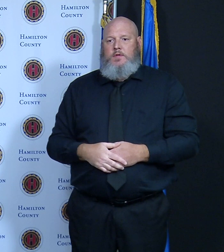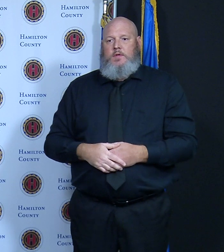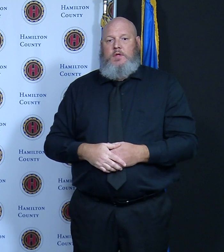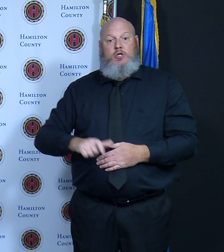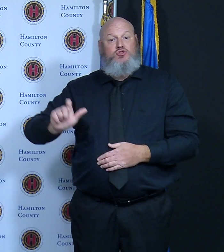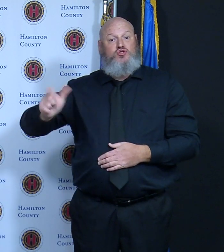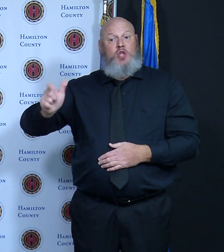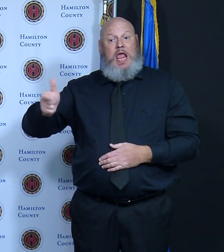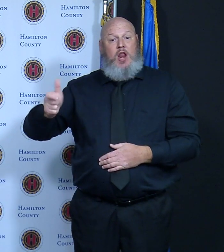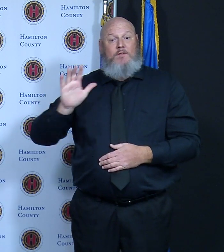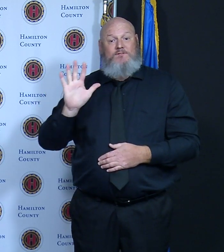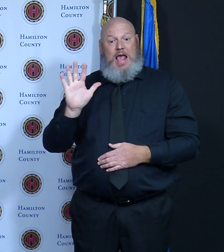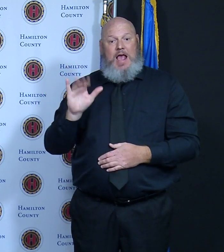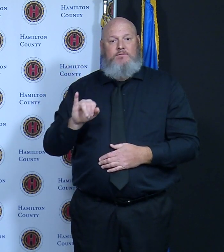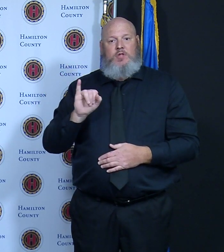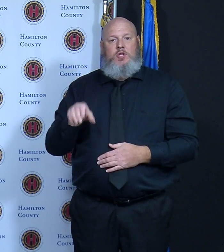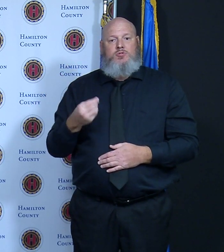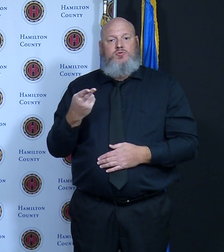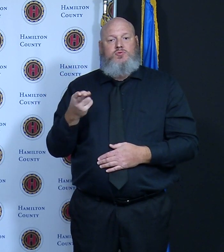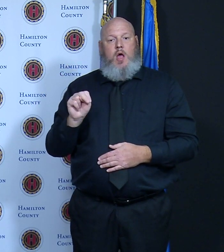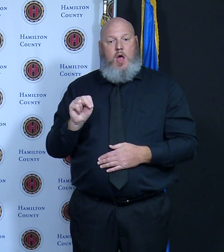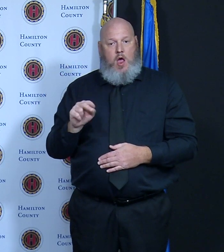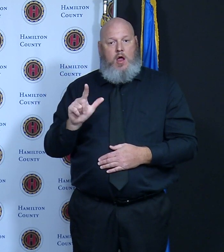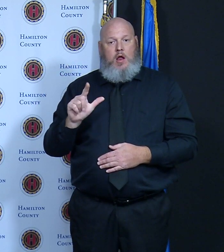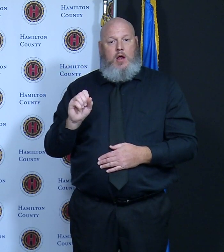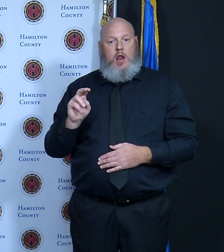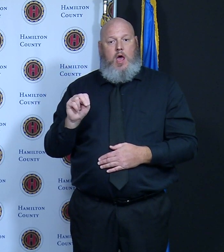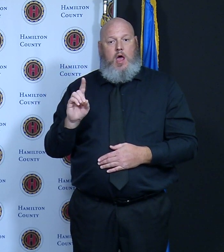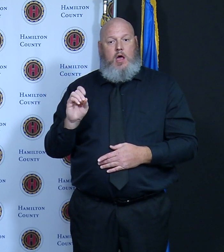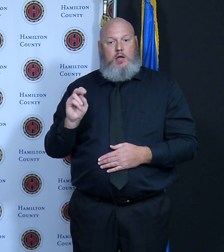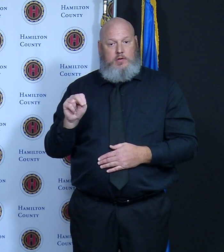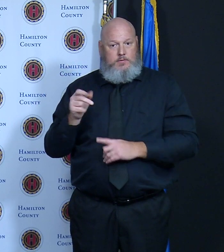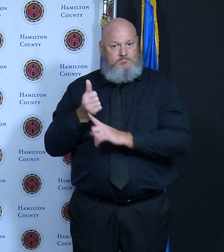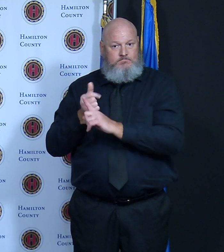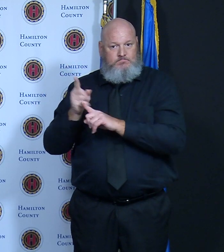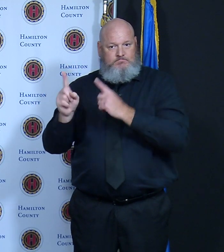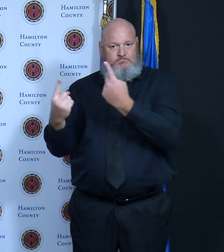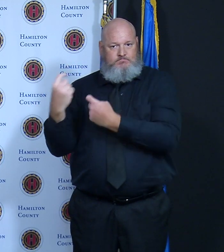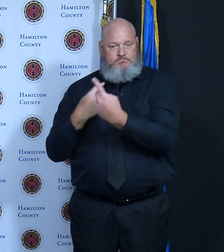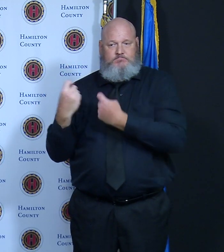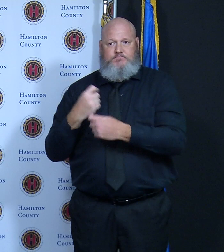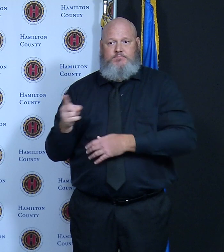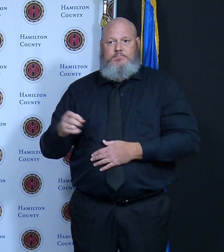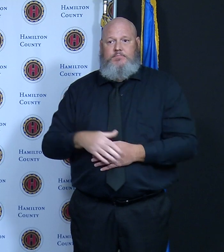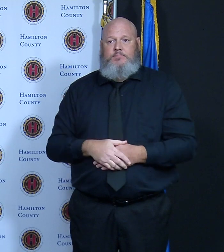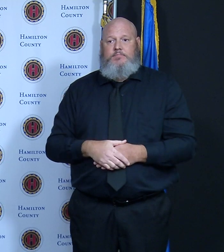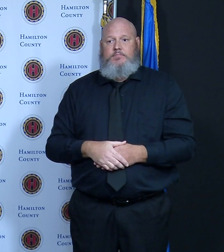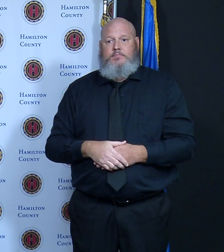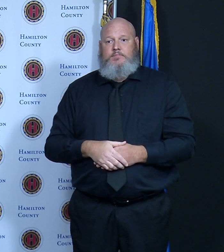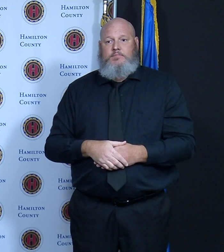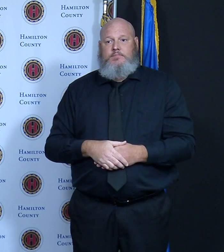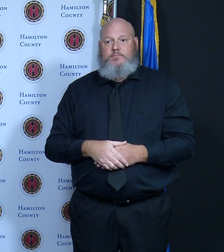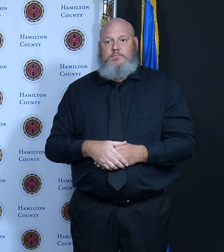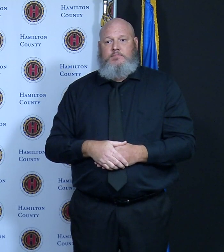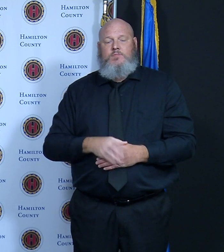services with large gatherings solid Rock Church in Butler County is continuing to hold services and some of their members live here in Hamilton